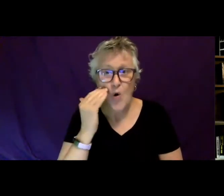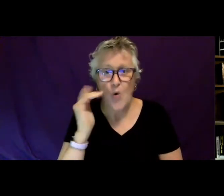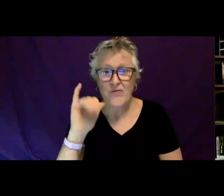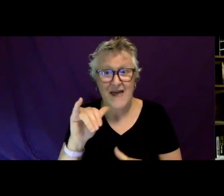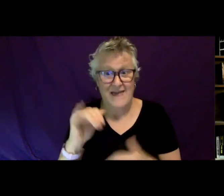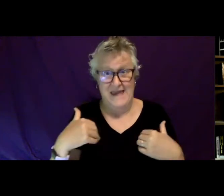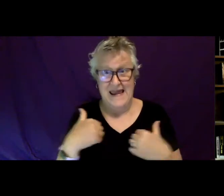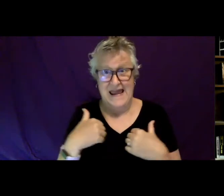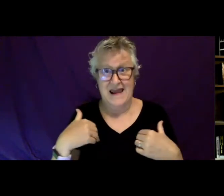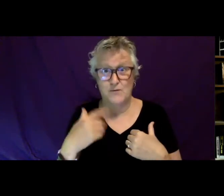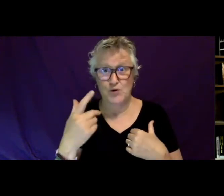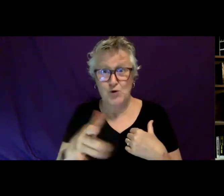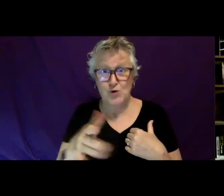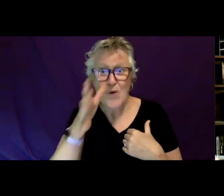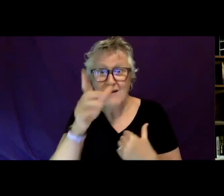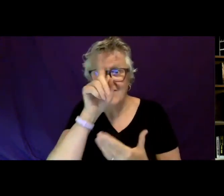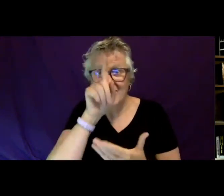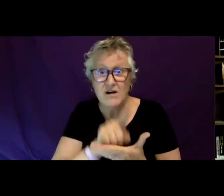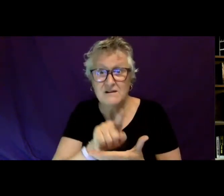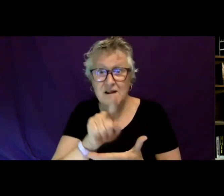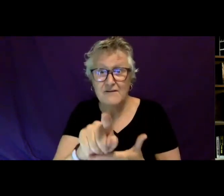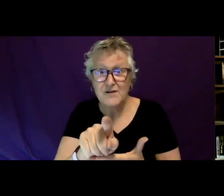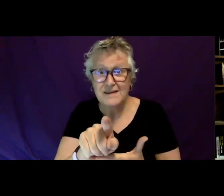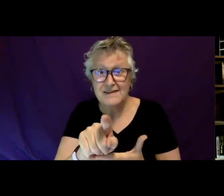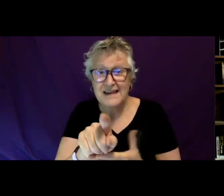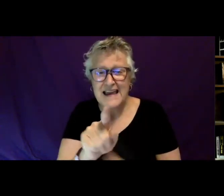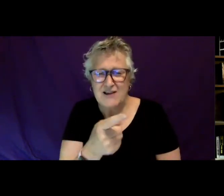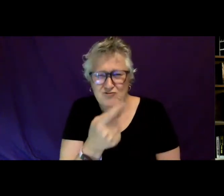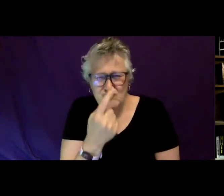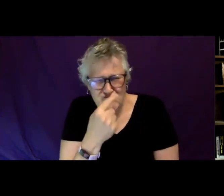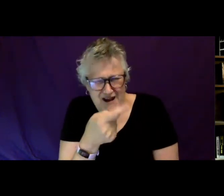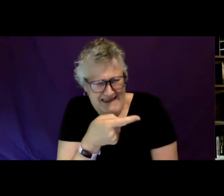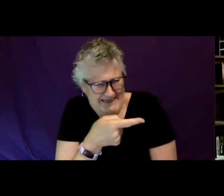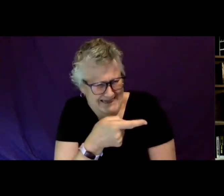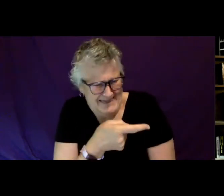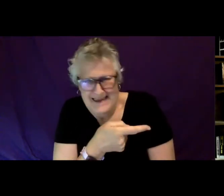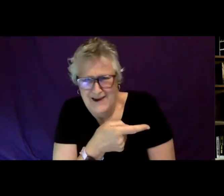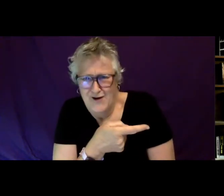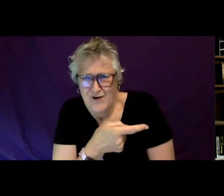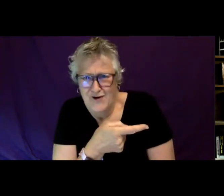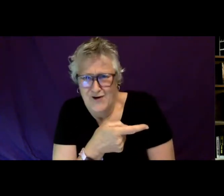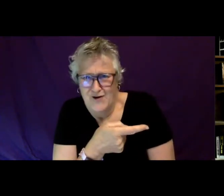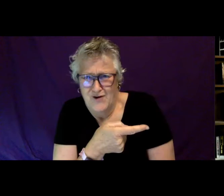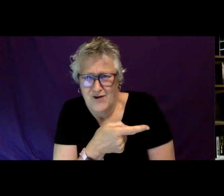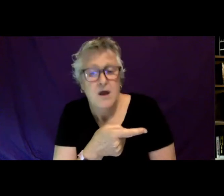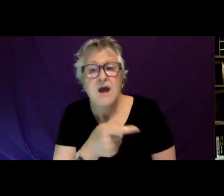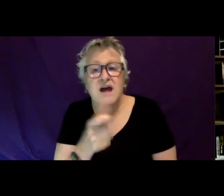If you know, if you don't look. And it's the same thing with art. I think people, uh, people don't know that they might enjoy art,